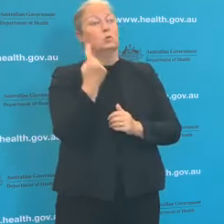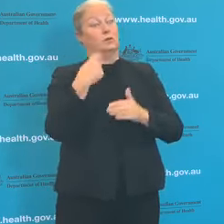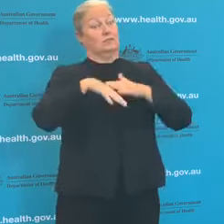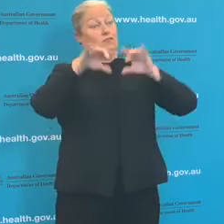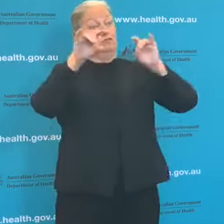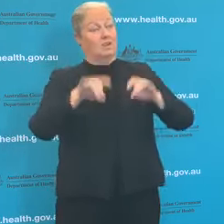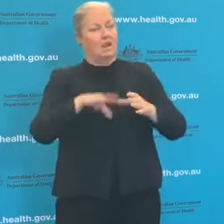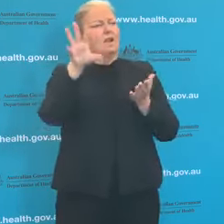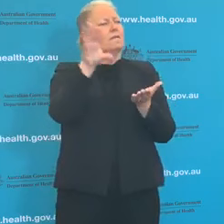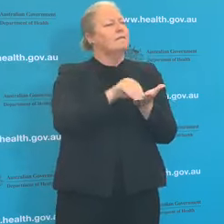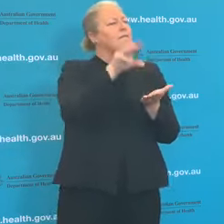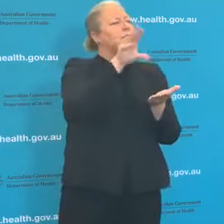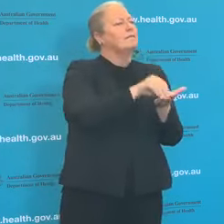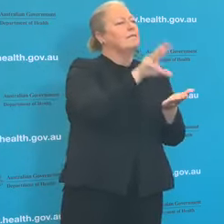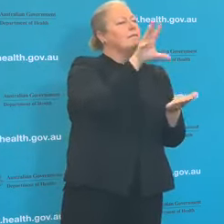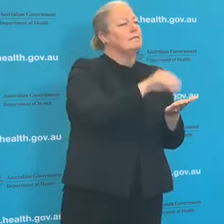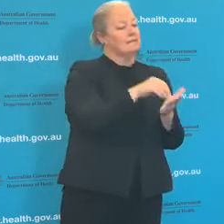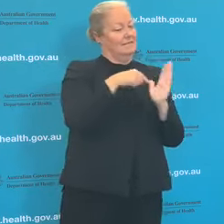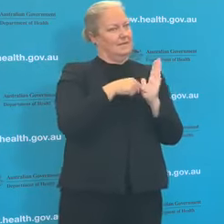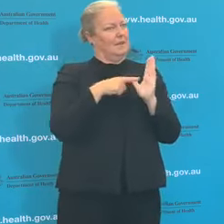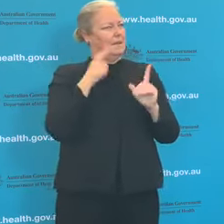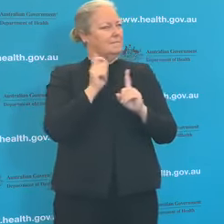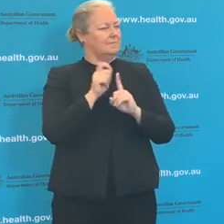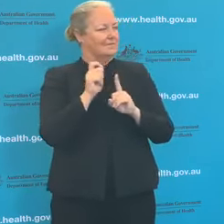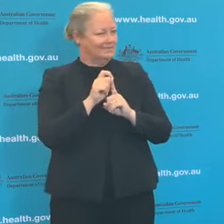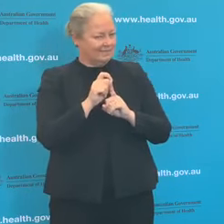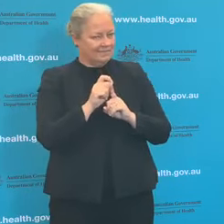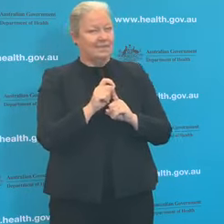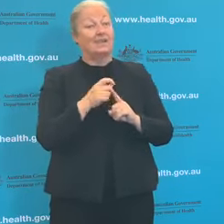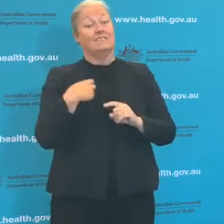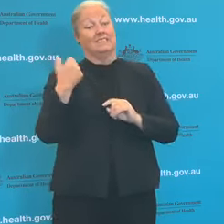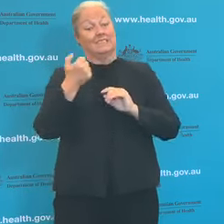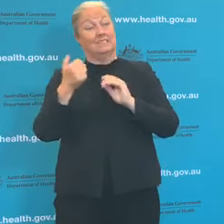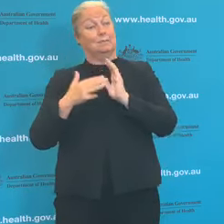you know, our target population of the 16 million adult Australians with